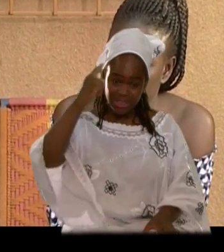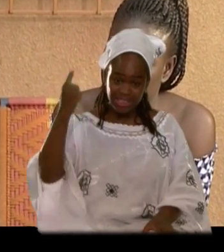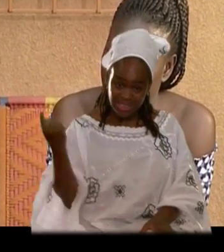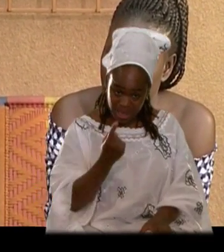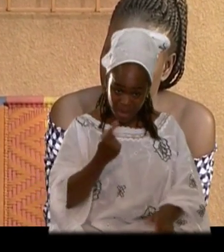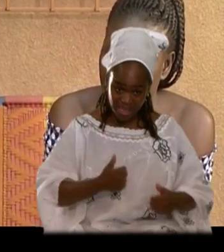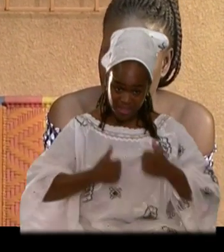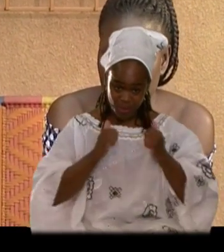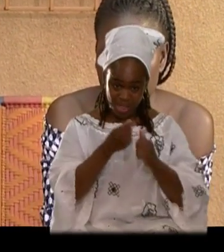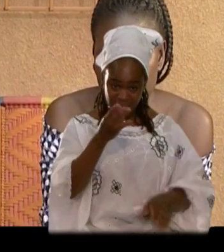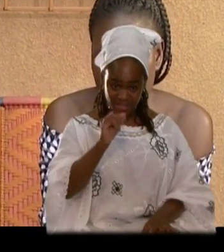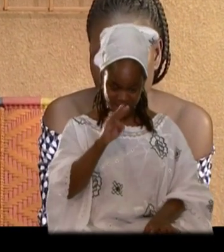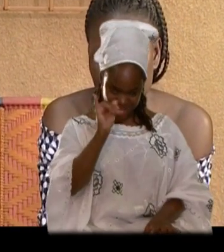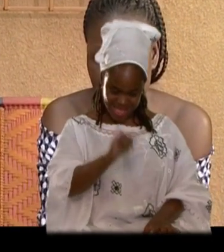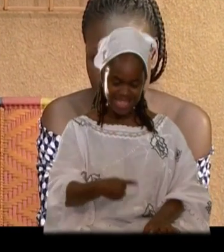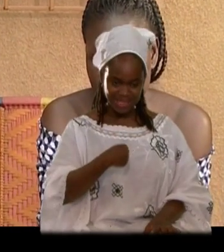And my husband died.